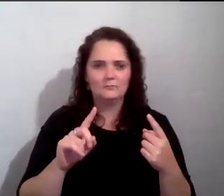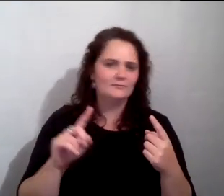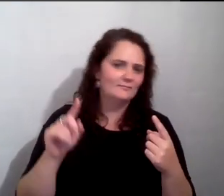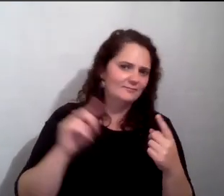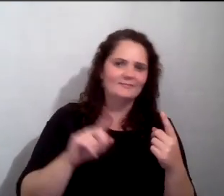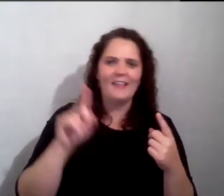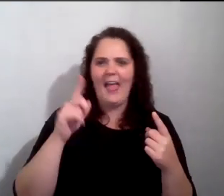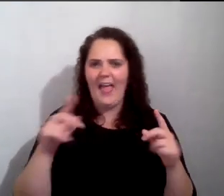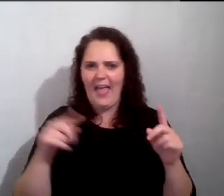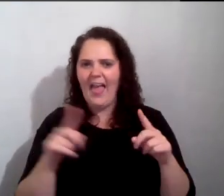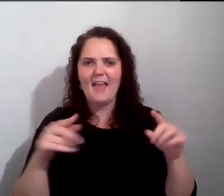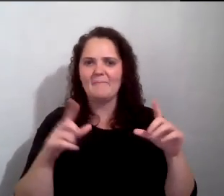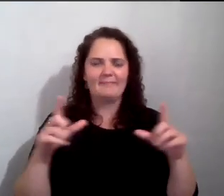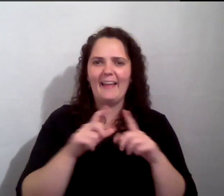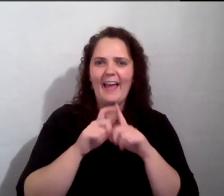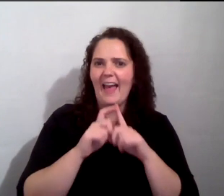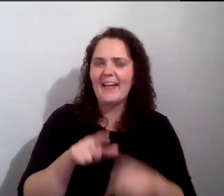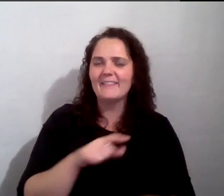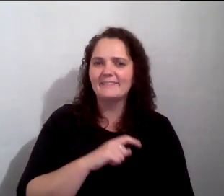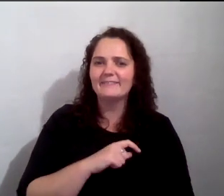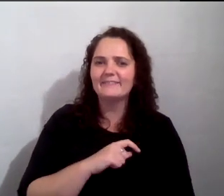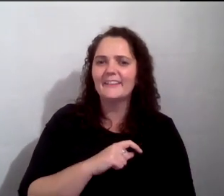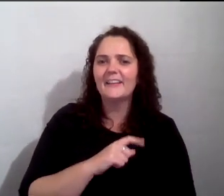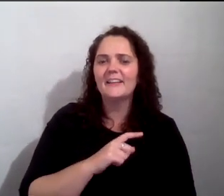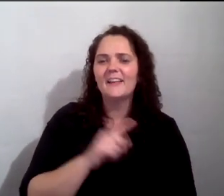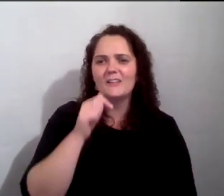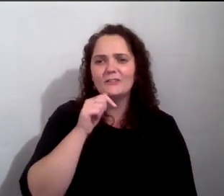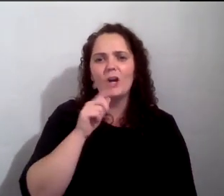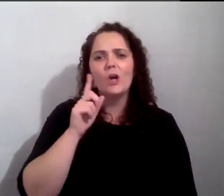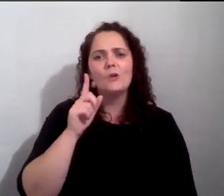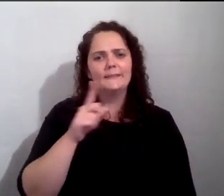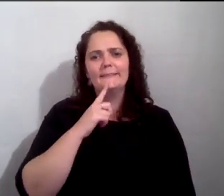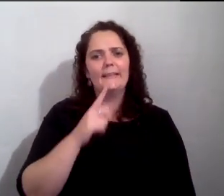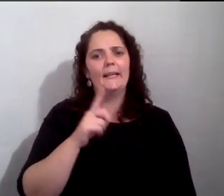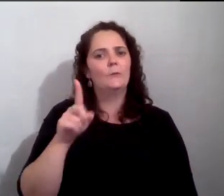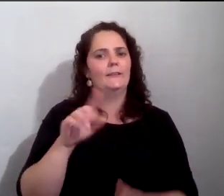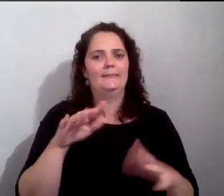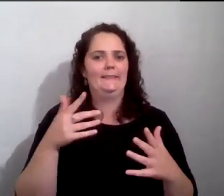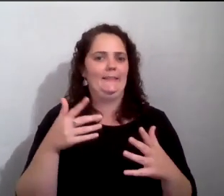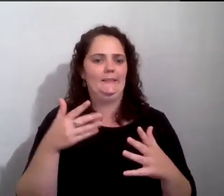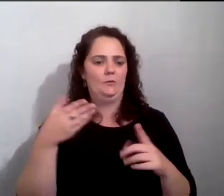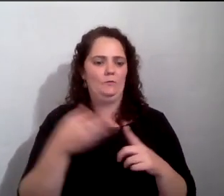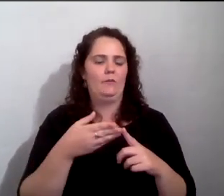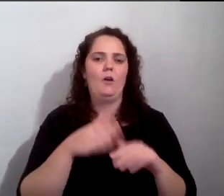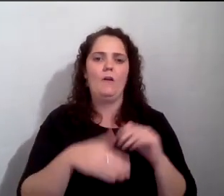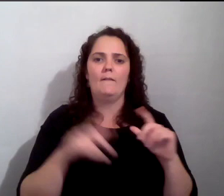which way is up. I've heard you say before Julie this really profound thing about you know, it's interesting,